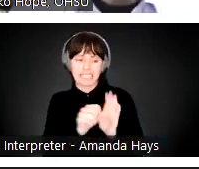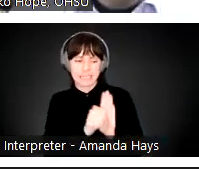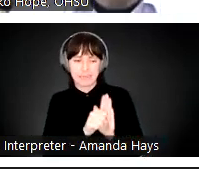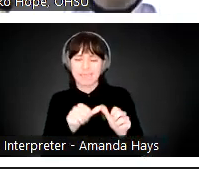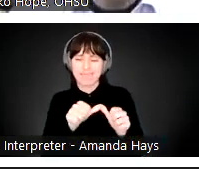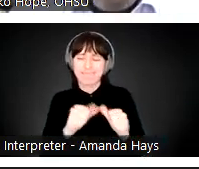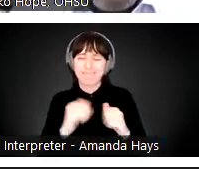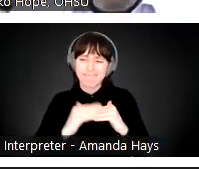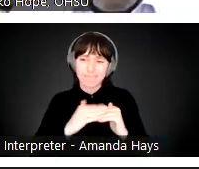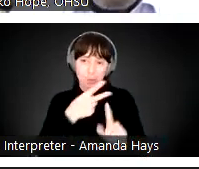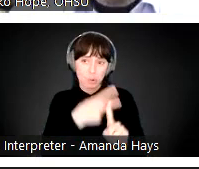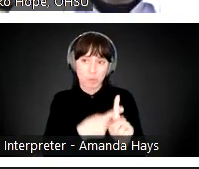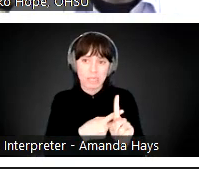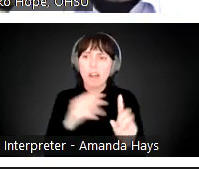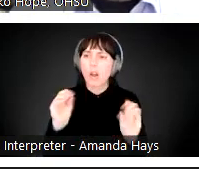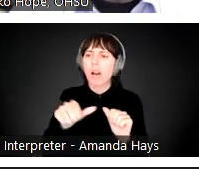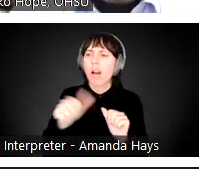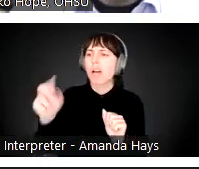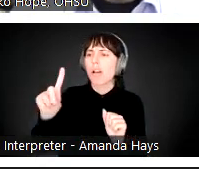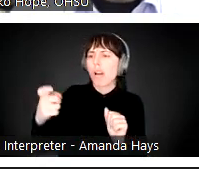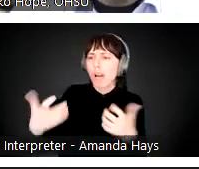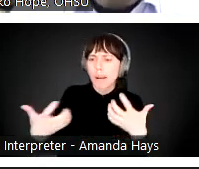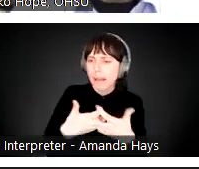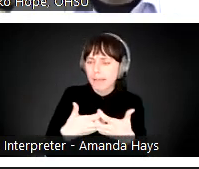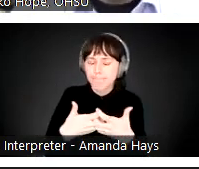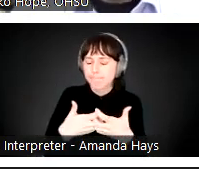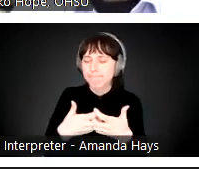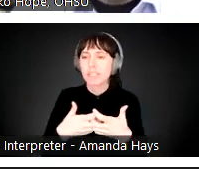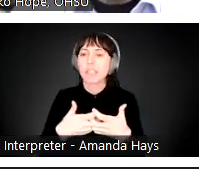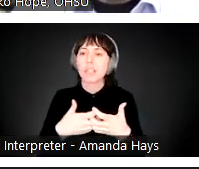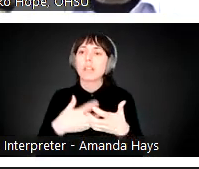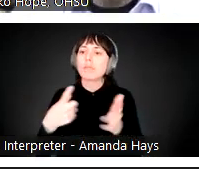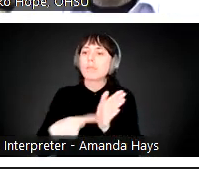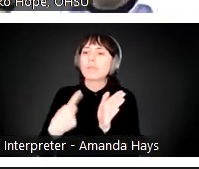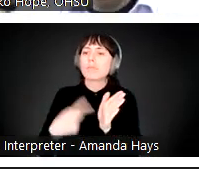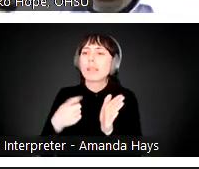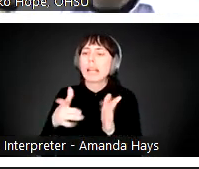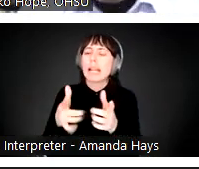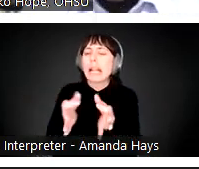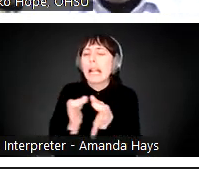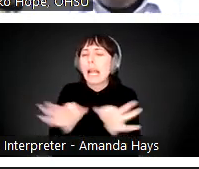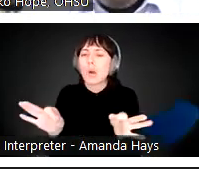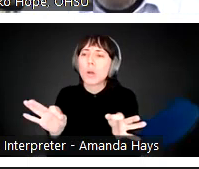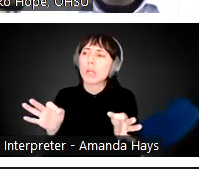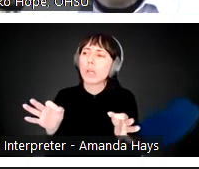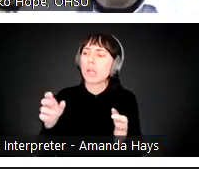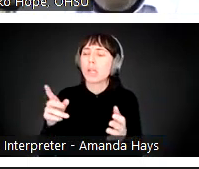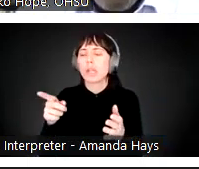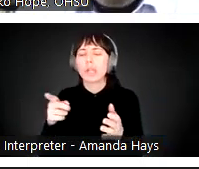explained by another diagnosis. I think there's sometimes language about, it has to be a quote-unquote diagnosis of